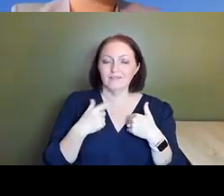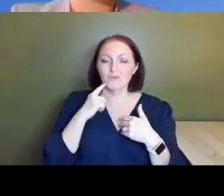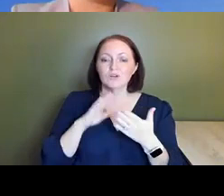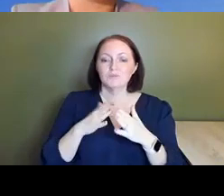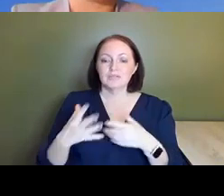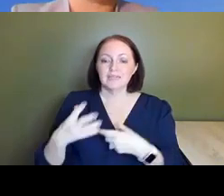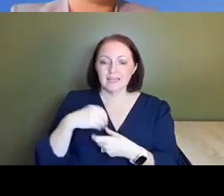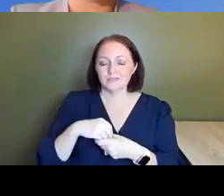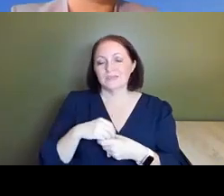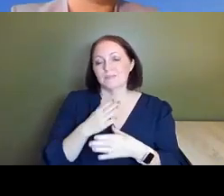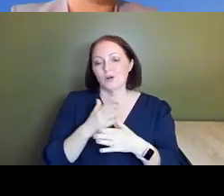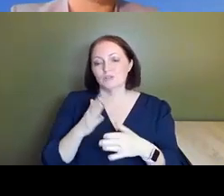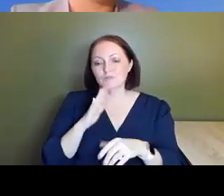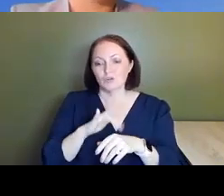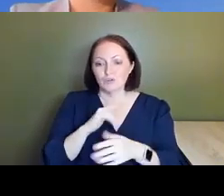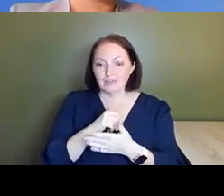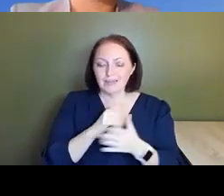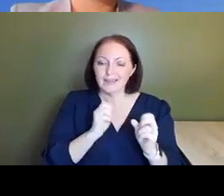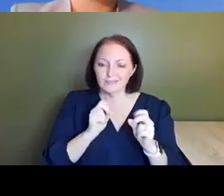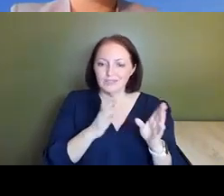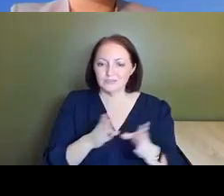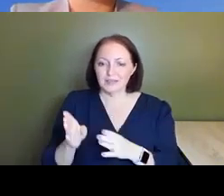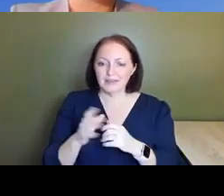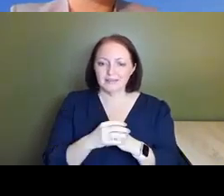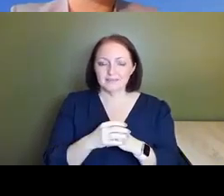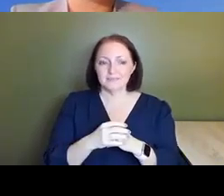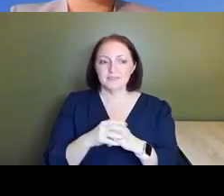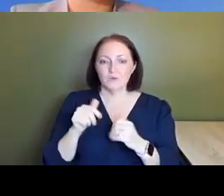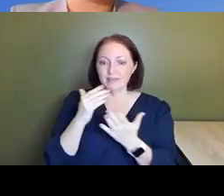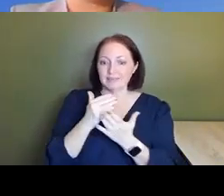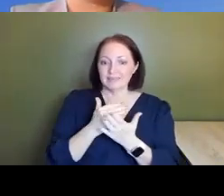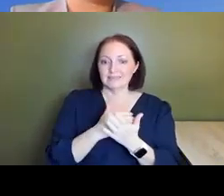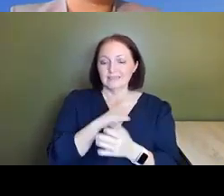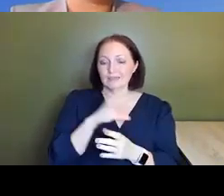partners for early education planning. So this list includes but it's not limited to